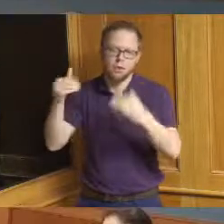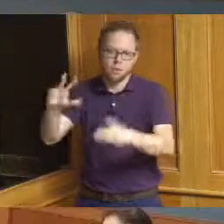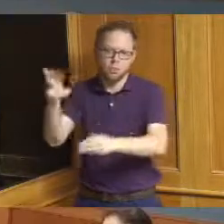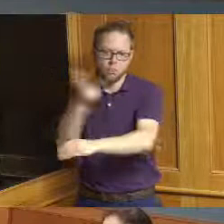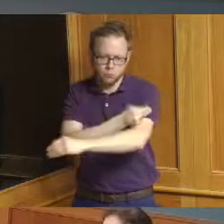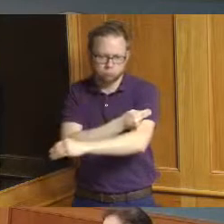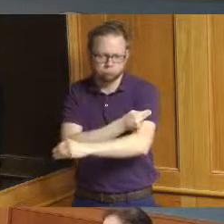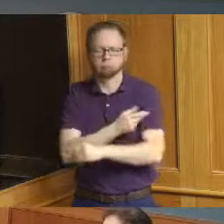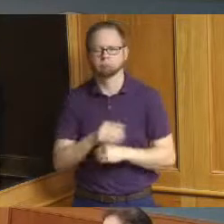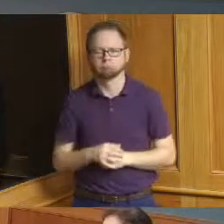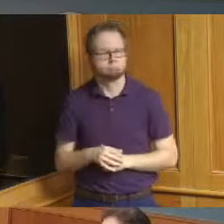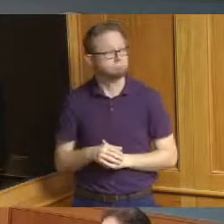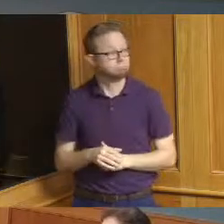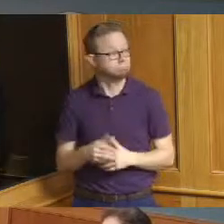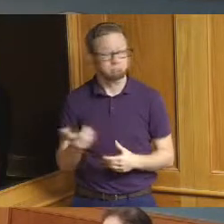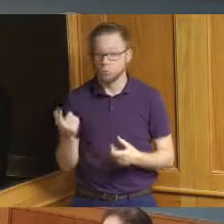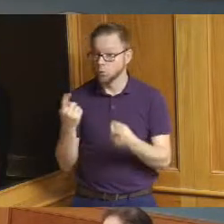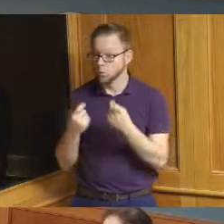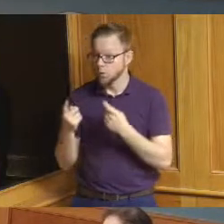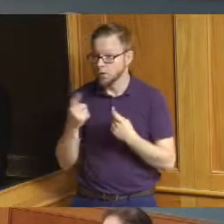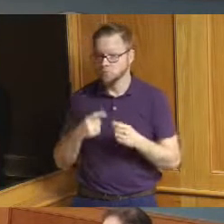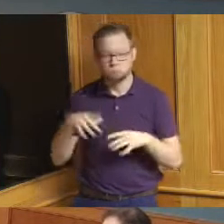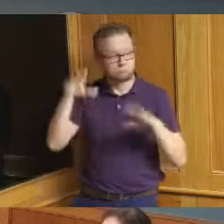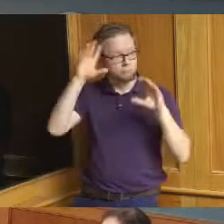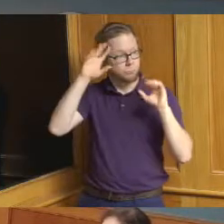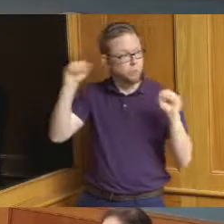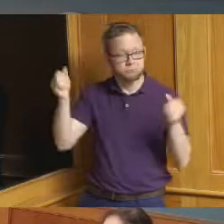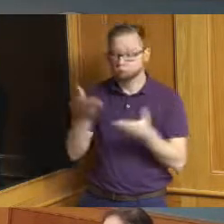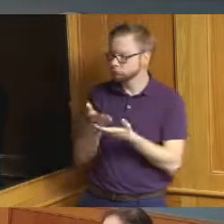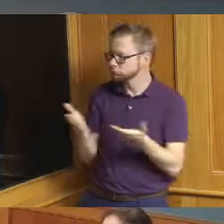thank you so much Commissioner I'll open it up for a Vice President Reece you have any